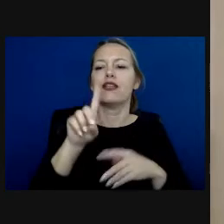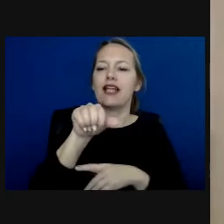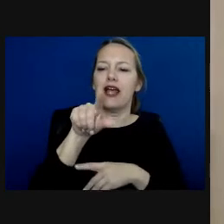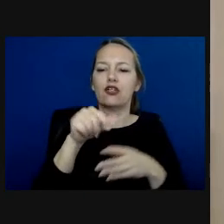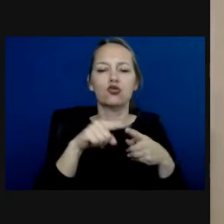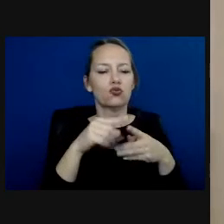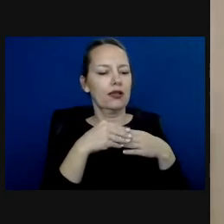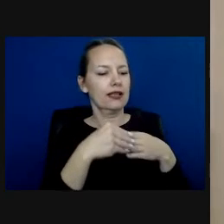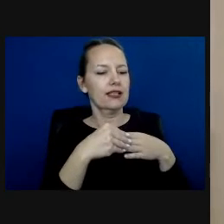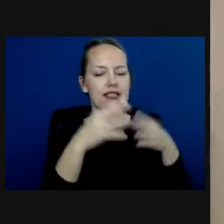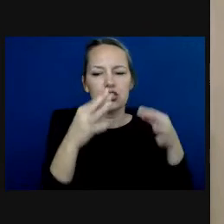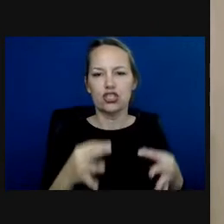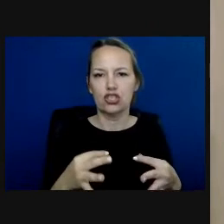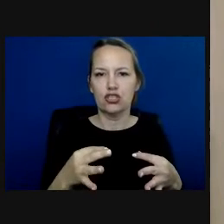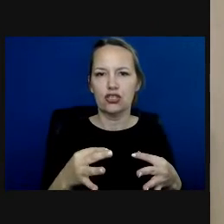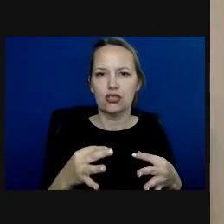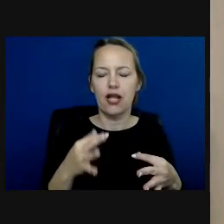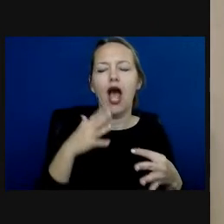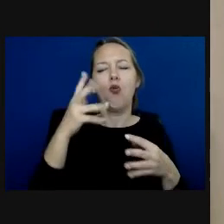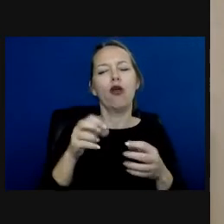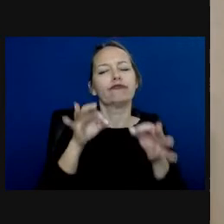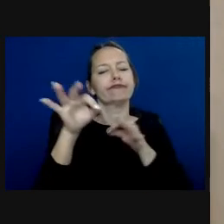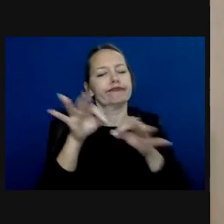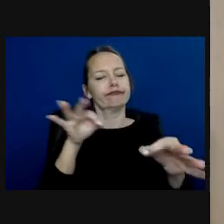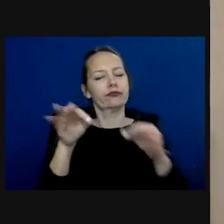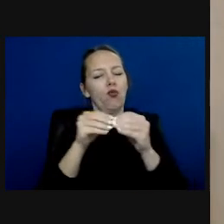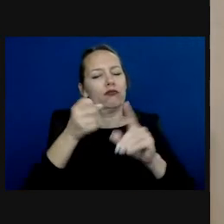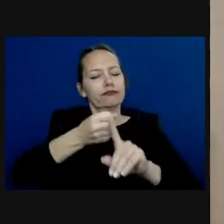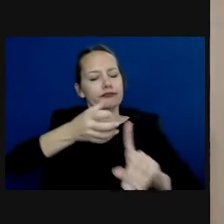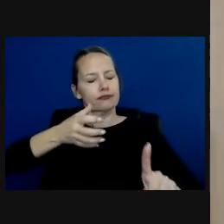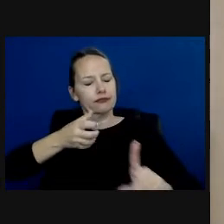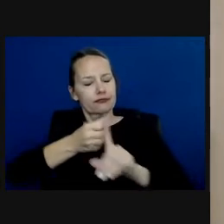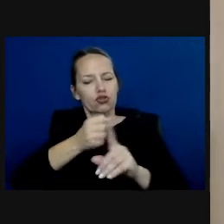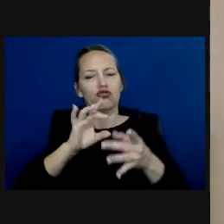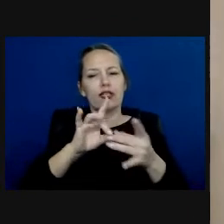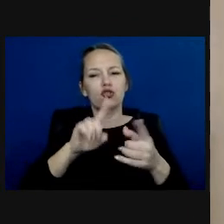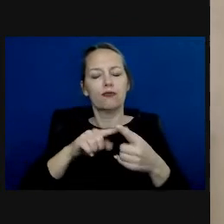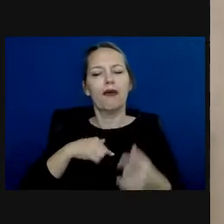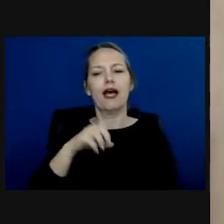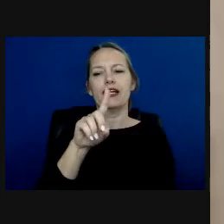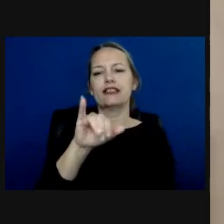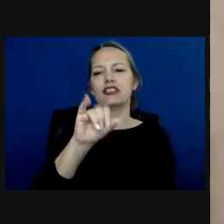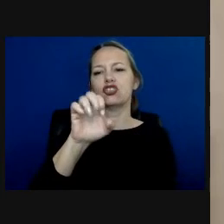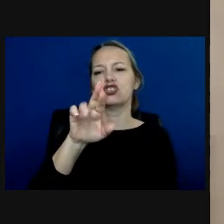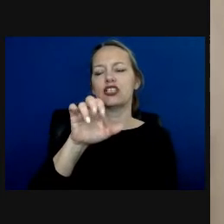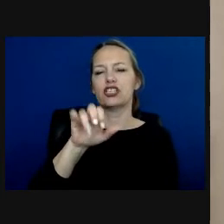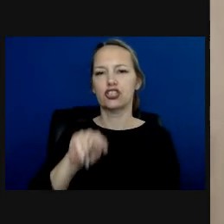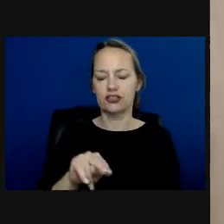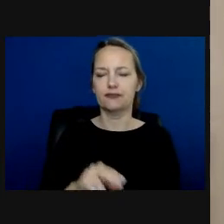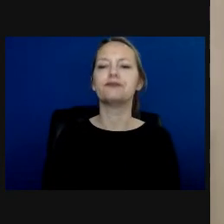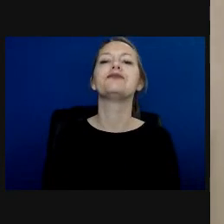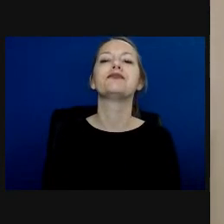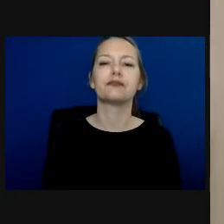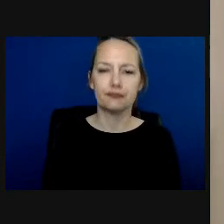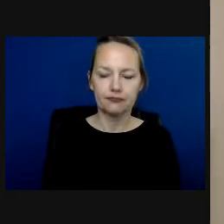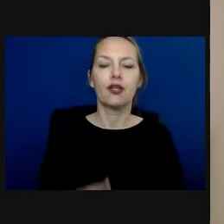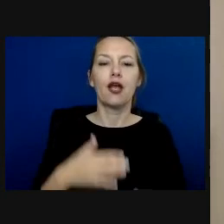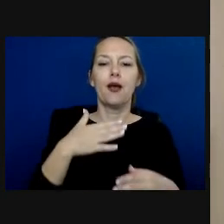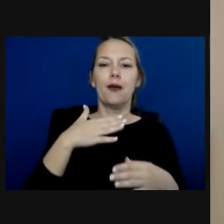I want to unpack that just a little bit as it relates to my dissertation. Identify that within my organization content being posted